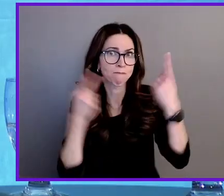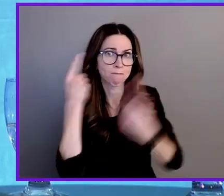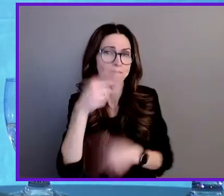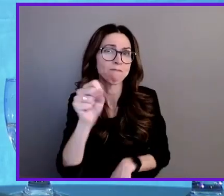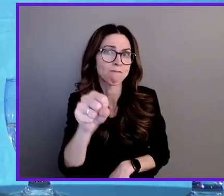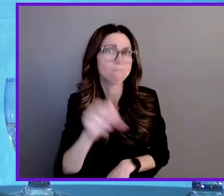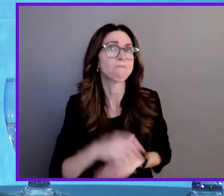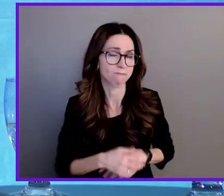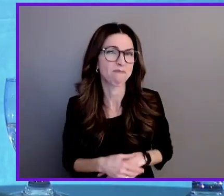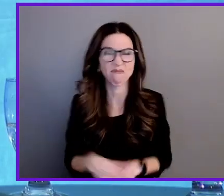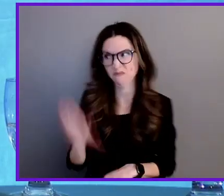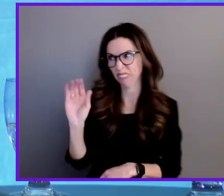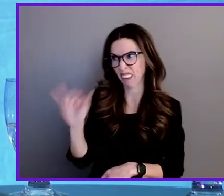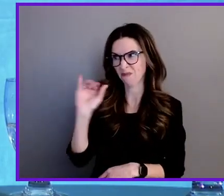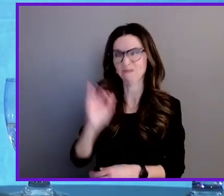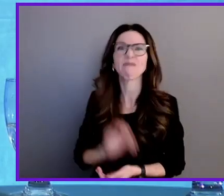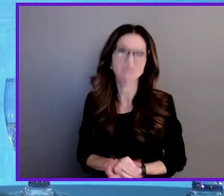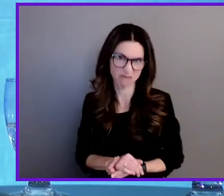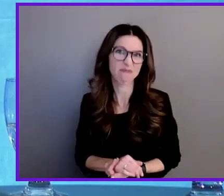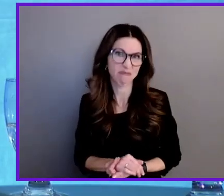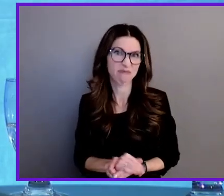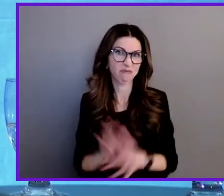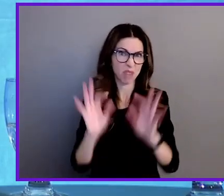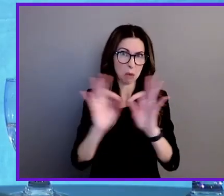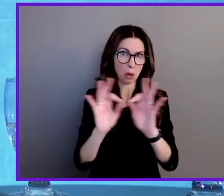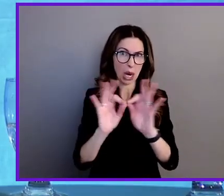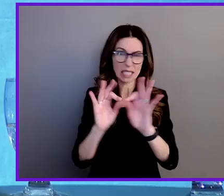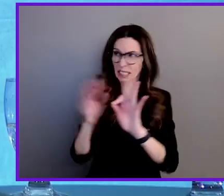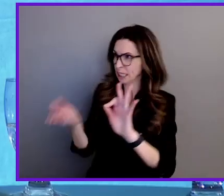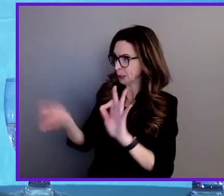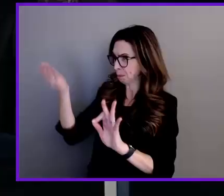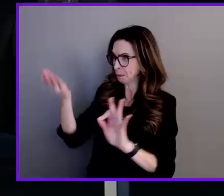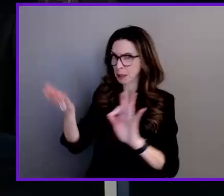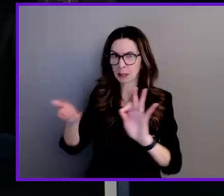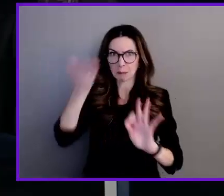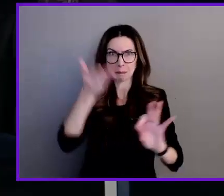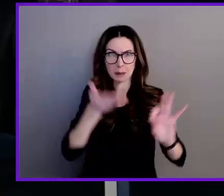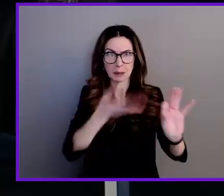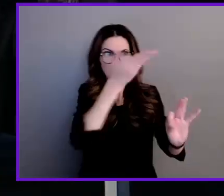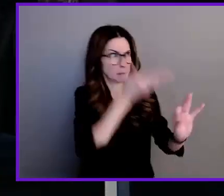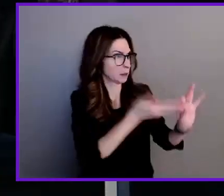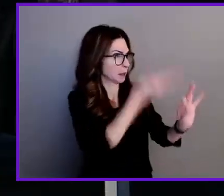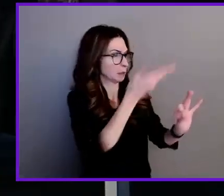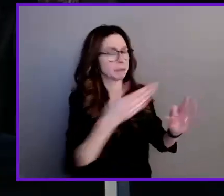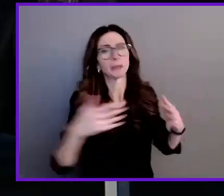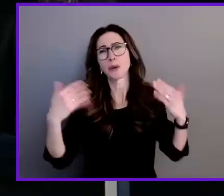the shortage of people to work in many of our organizations, low salaries,